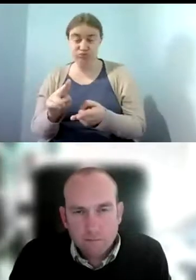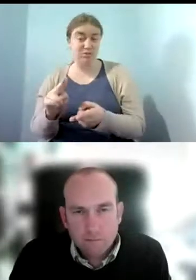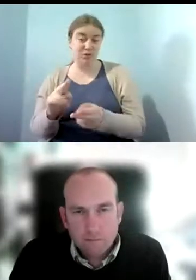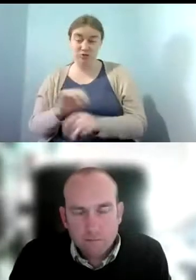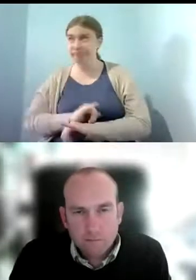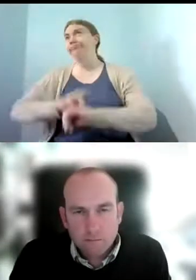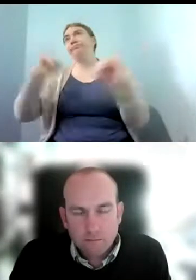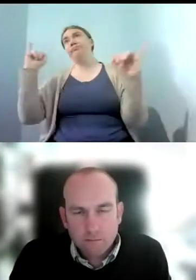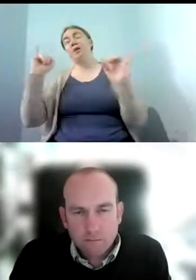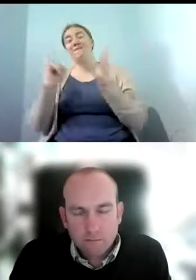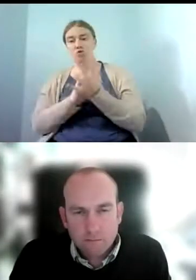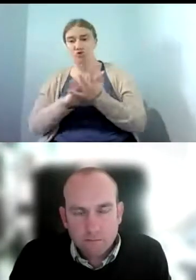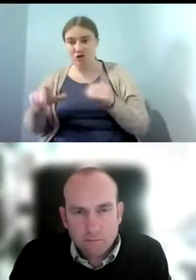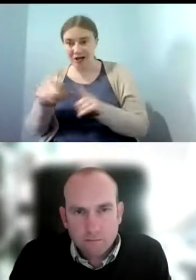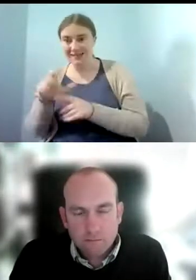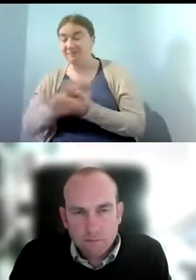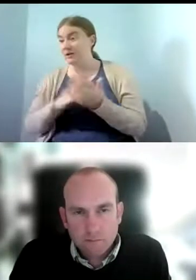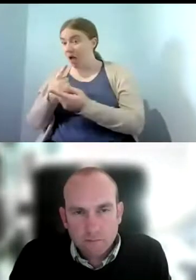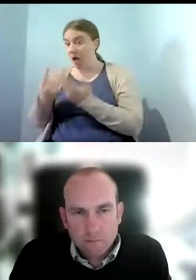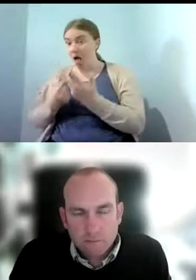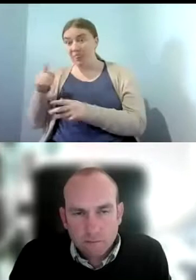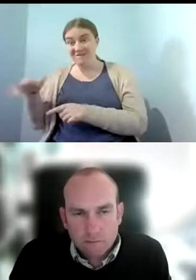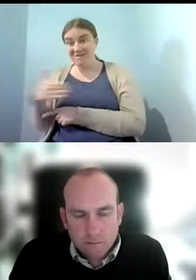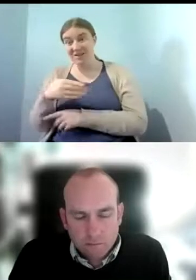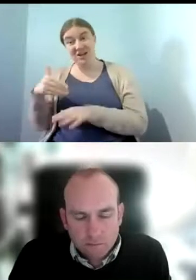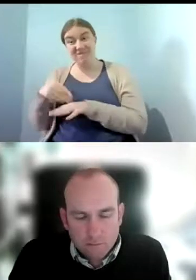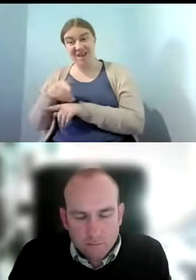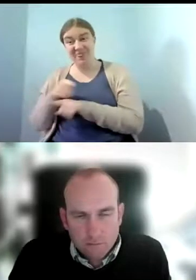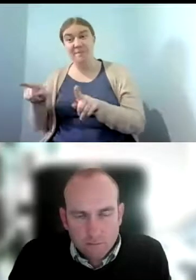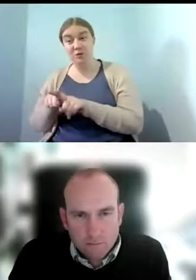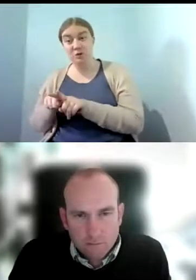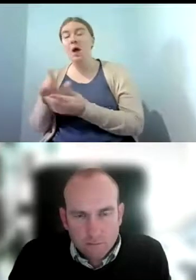all the other fish were affected as well so it's just a question of how quickly we will see the